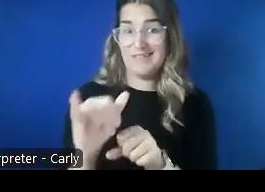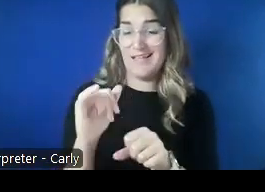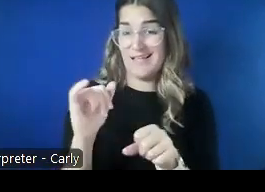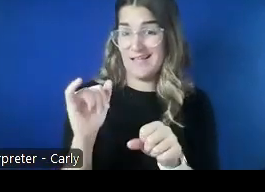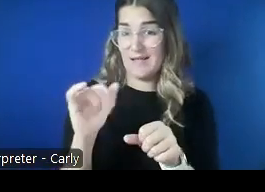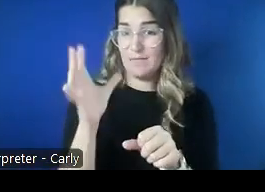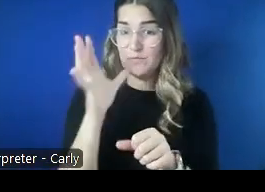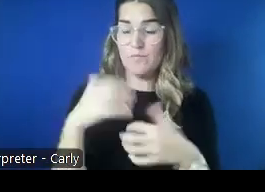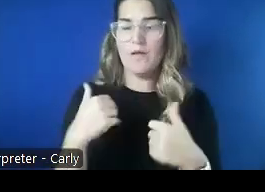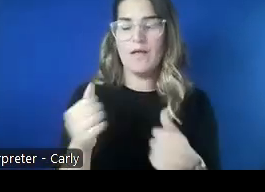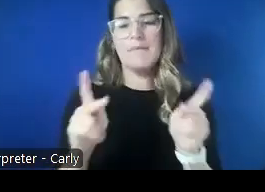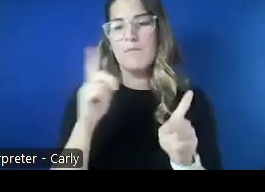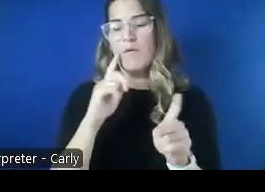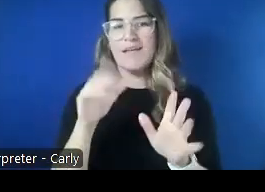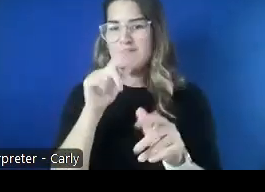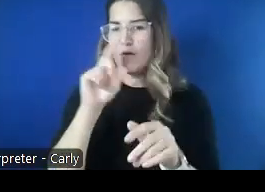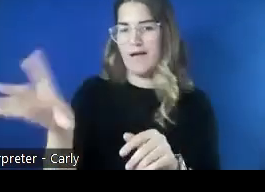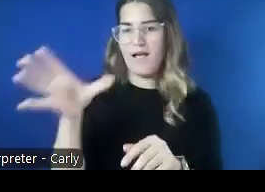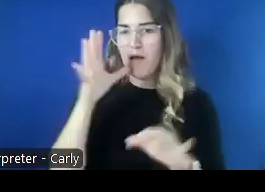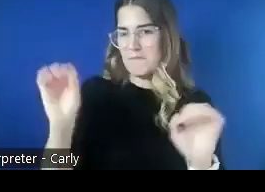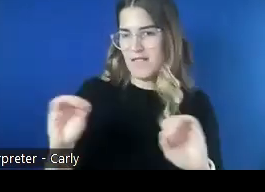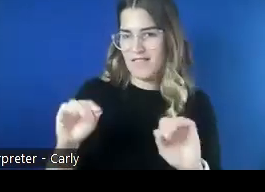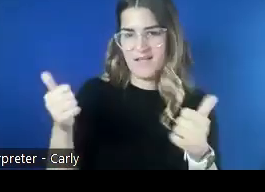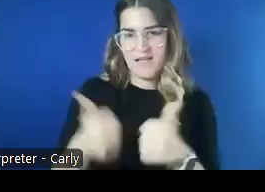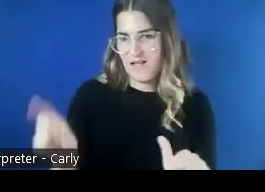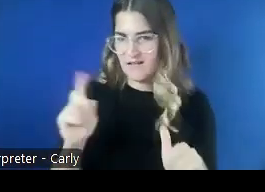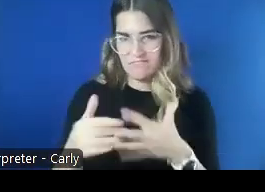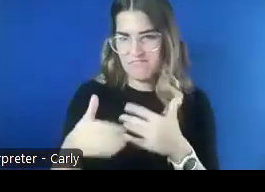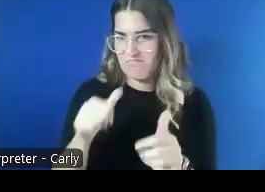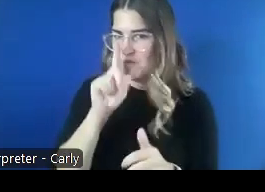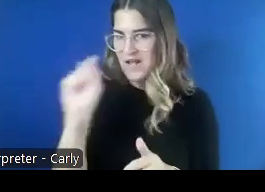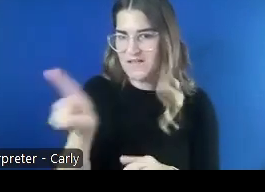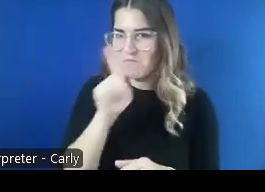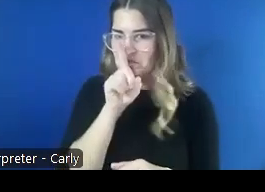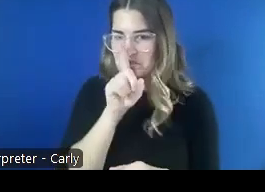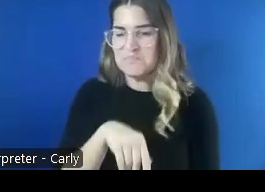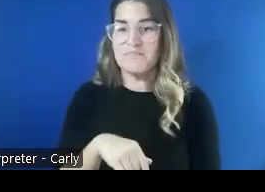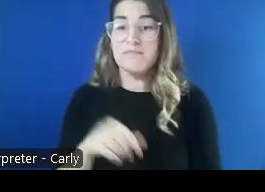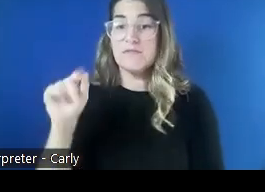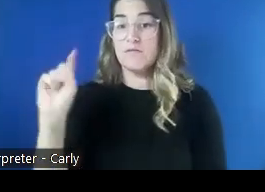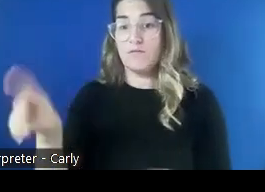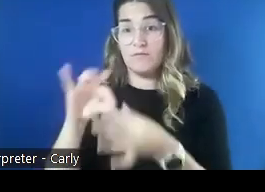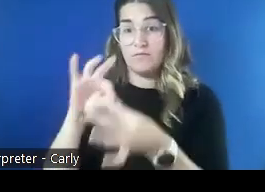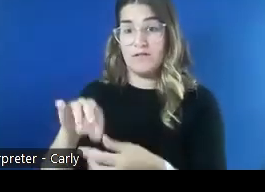nobody thinks we should be asking moms anything anyways um so the questions around whether are